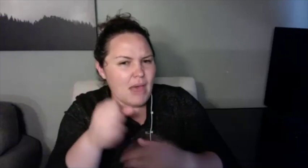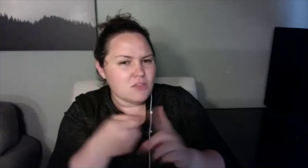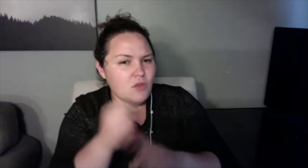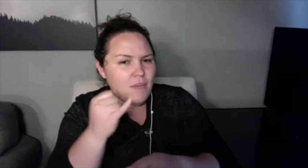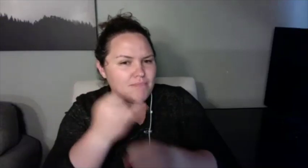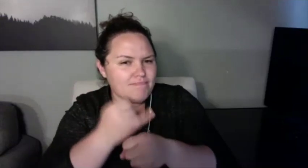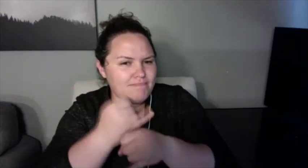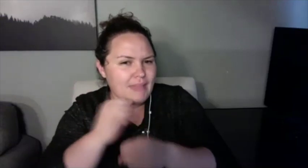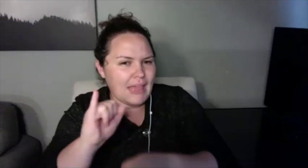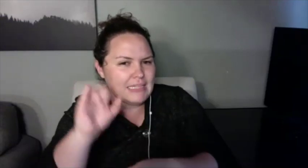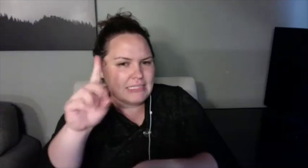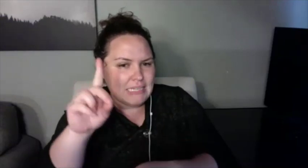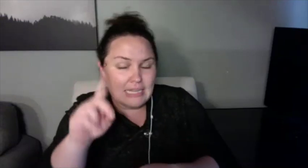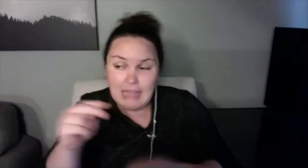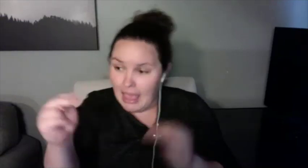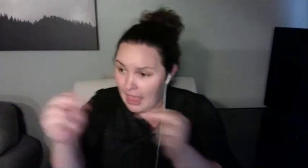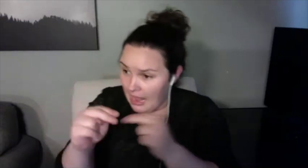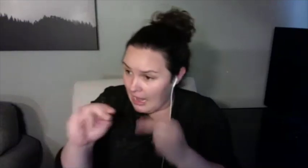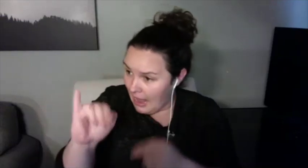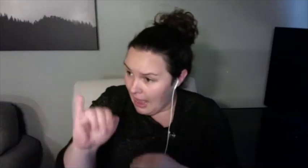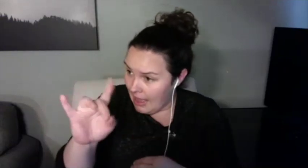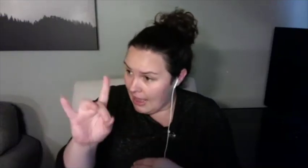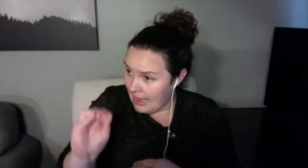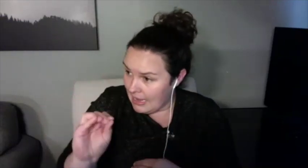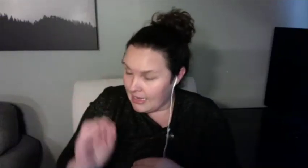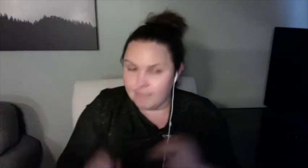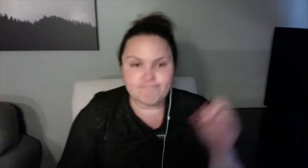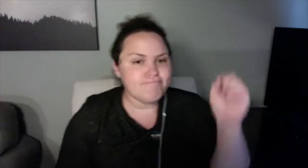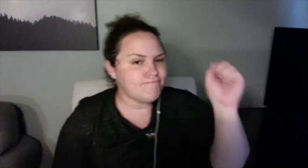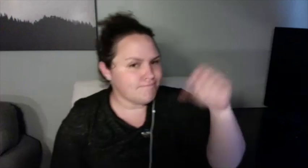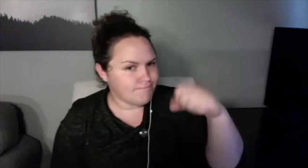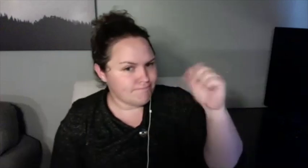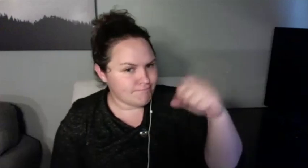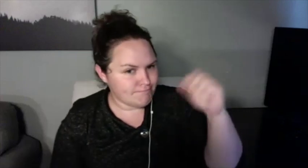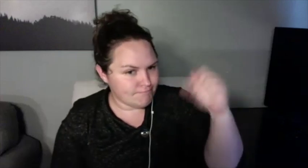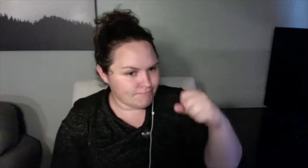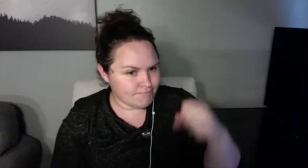Right on I-80. Tyler: Yeah.